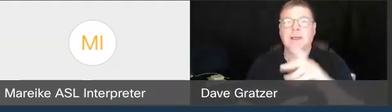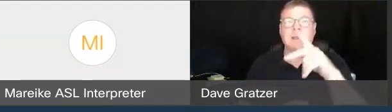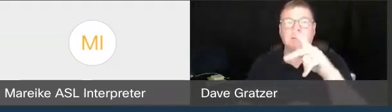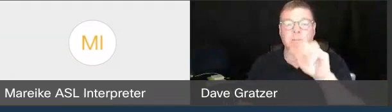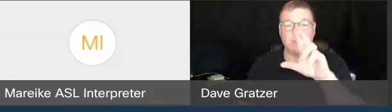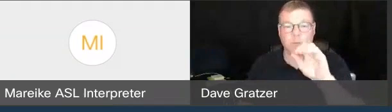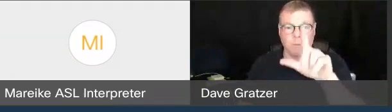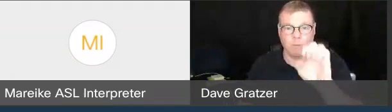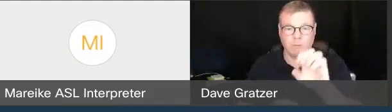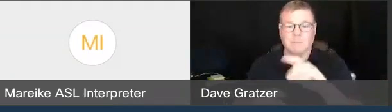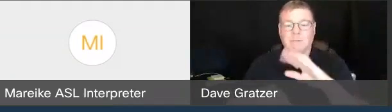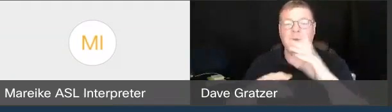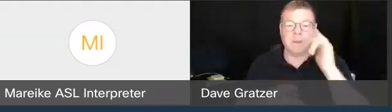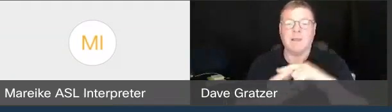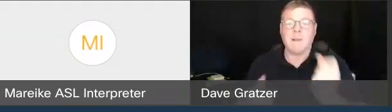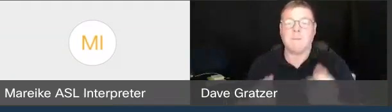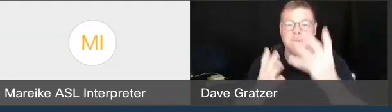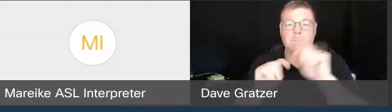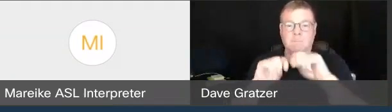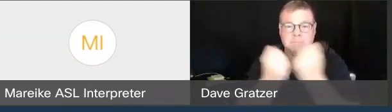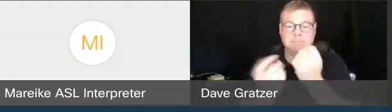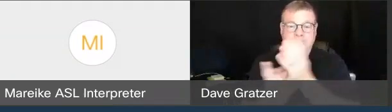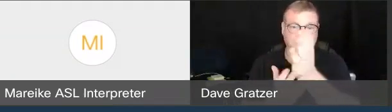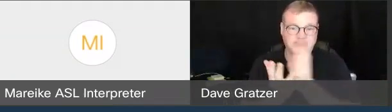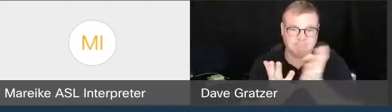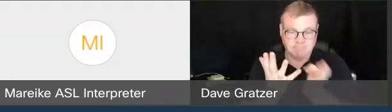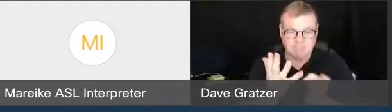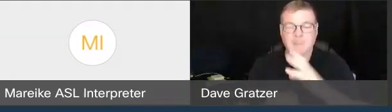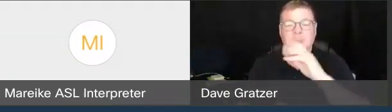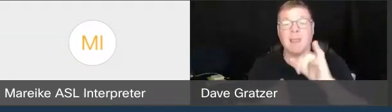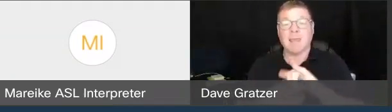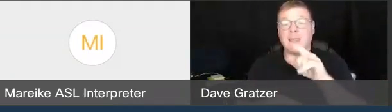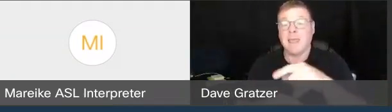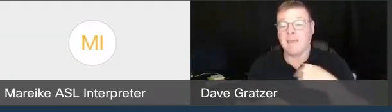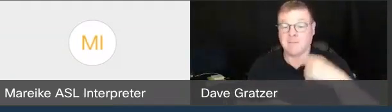as a member of the multidisciplinary team, the parole officer undergoes mental health training